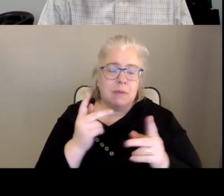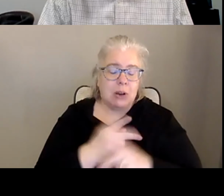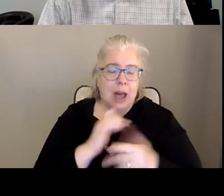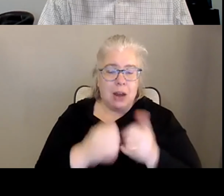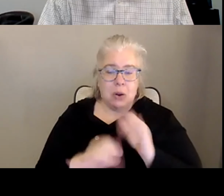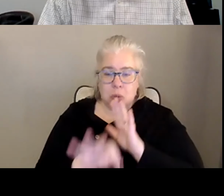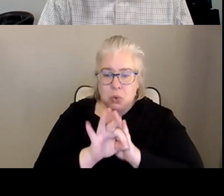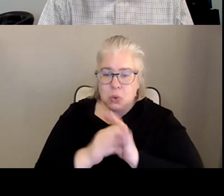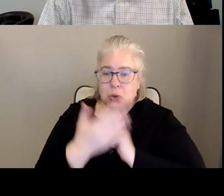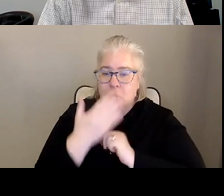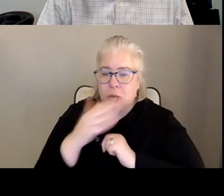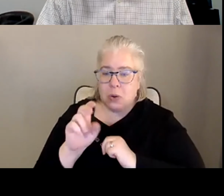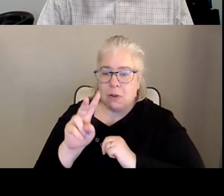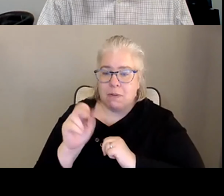So Una I turn it over to you.